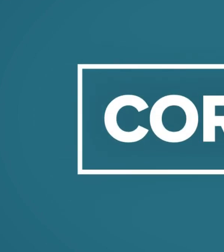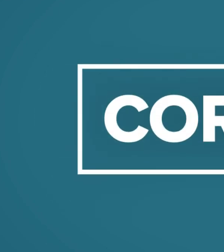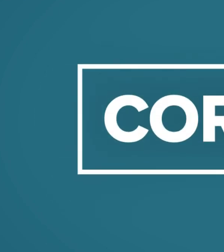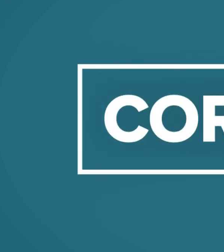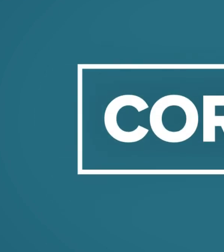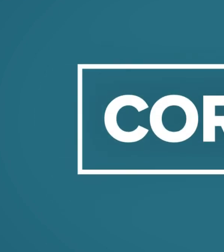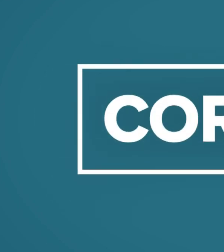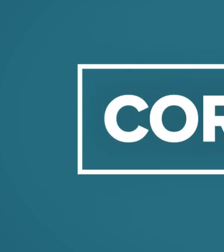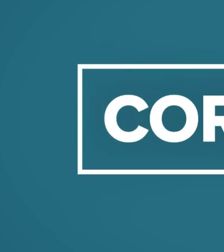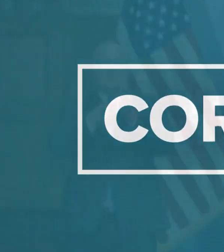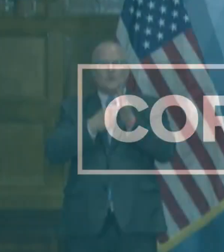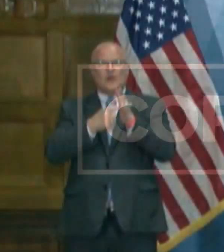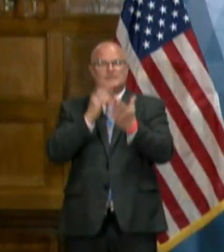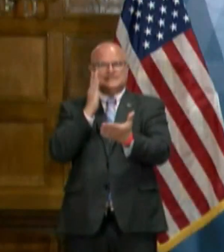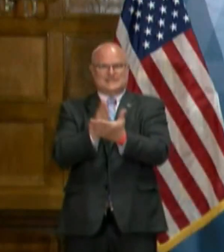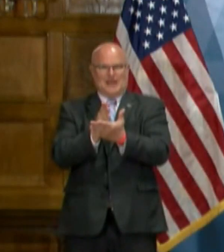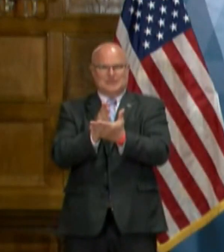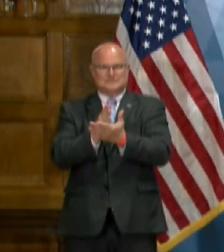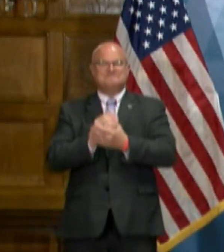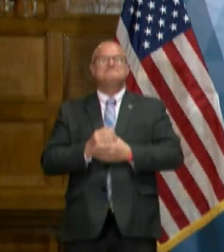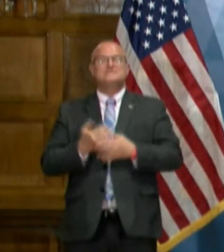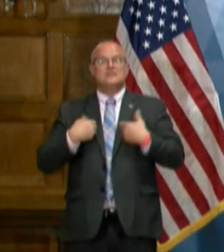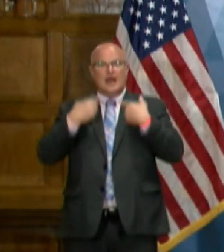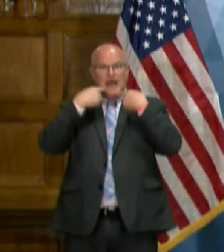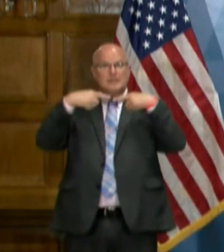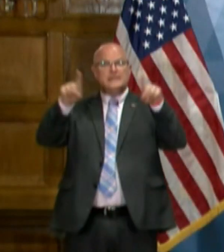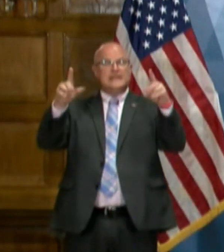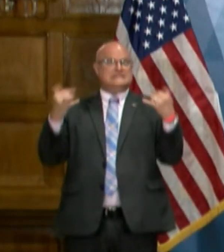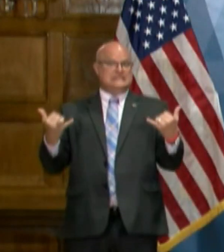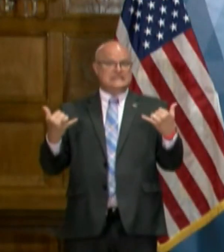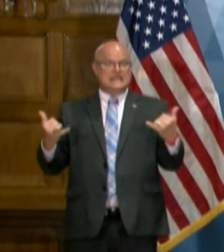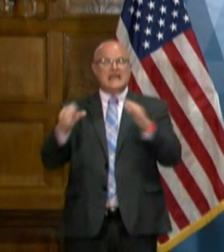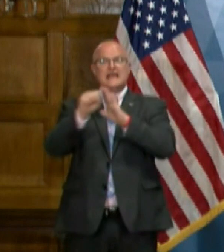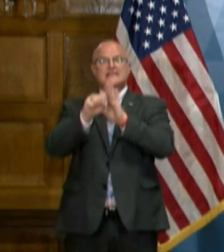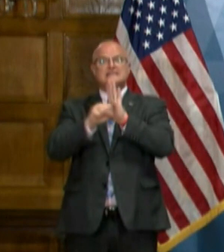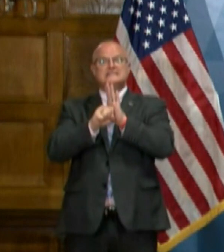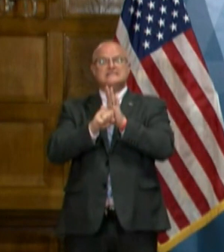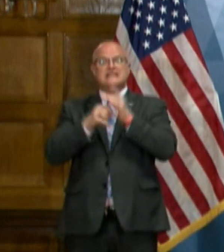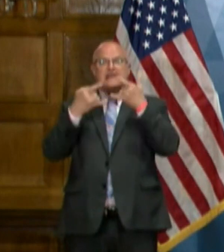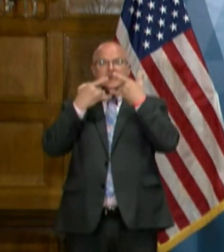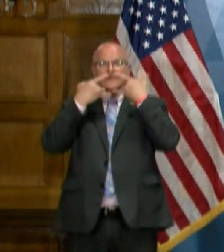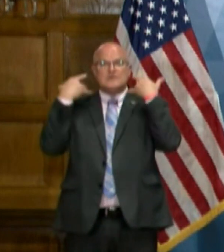AND AND FREEZE AND FREEZE ON AND FREEZE ON THAT AND FREEZE ON THAT 40 AND FREEZE ON THAT 40 >> AND FREEZE ON THAT 40 >> I'M AND FREEZE ON THAT 40 >> I'M ANNOUNCING